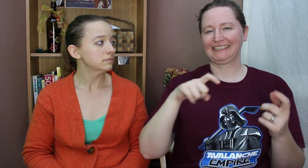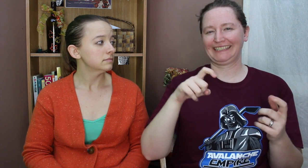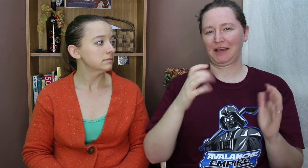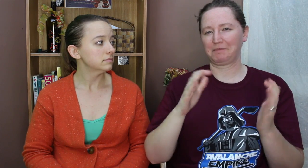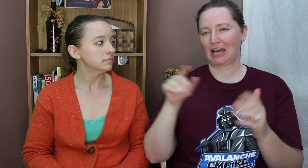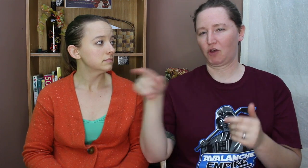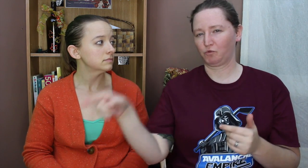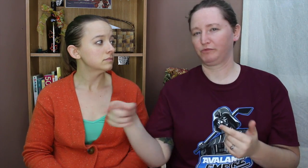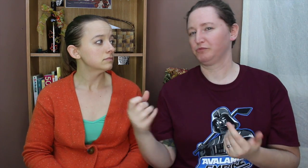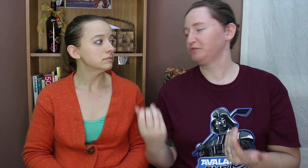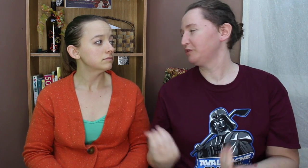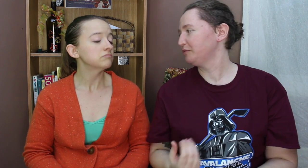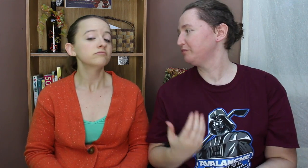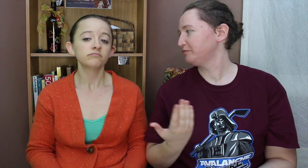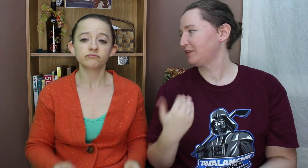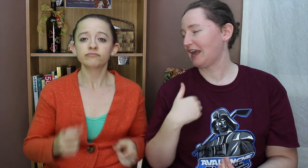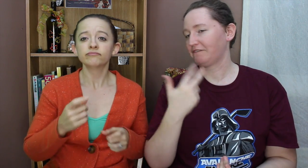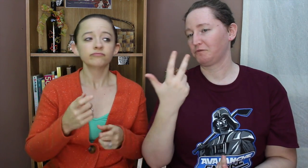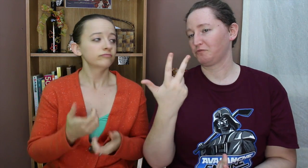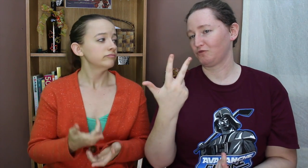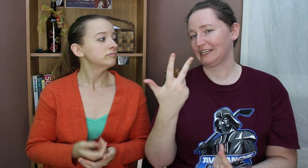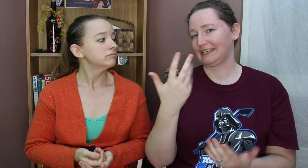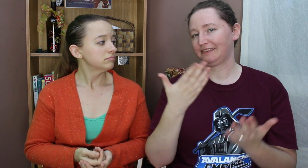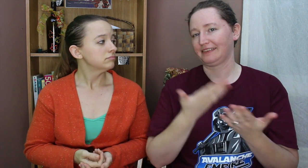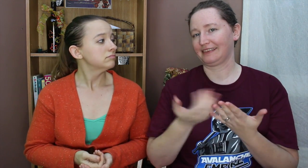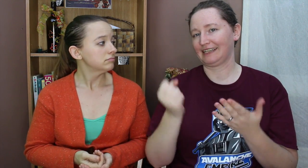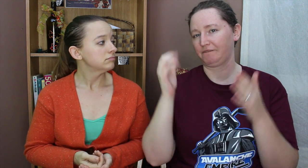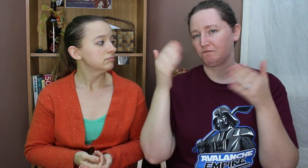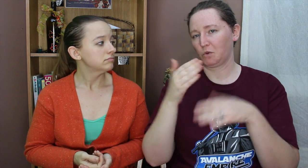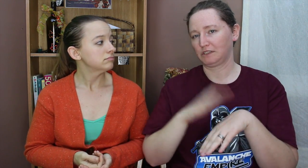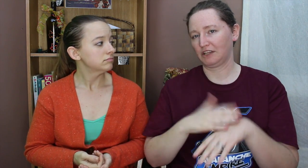what their wants are and it's more the general. There's 3 different